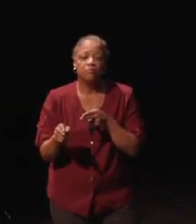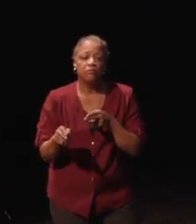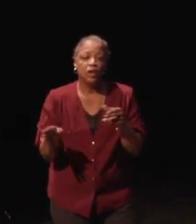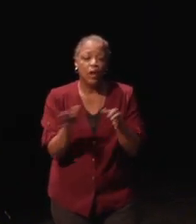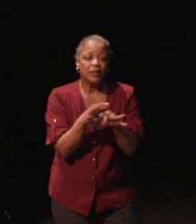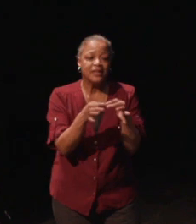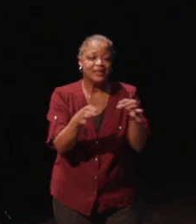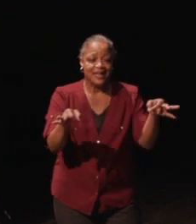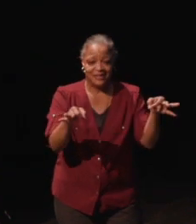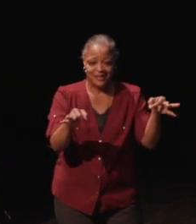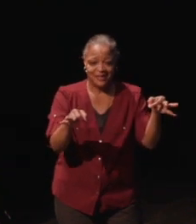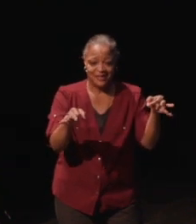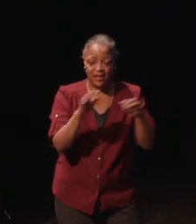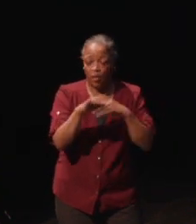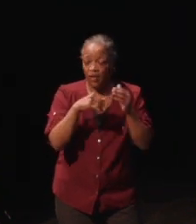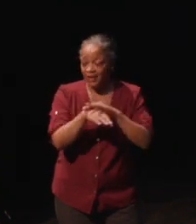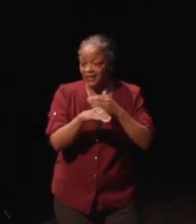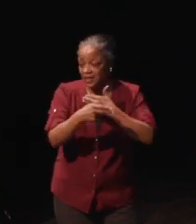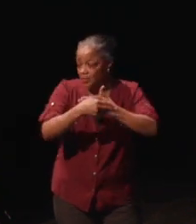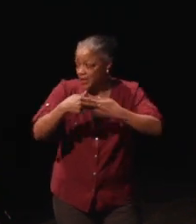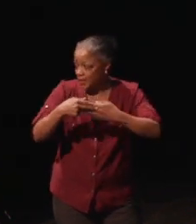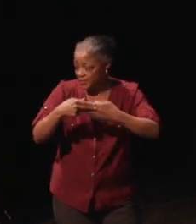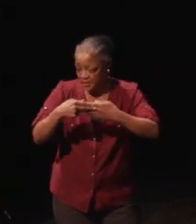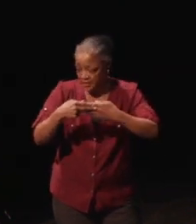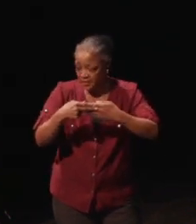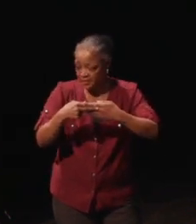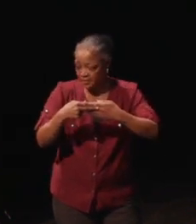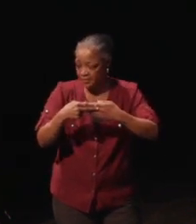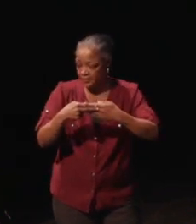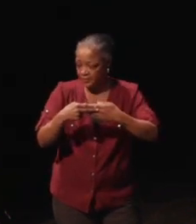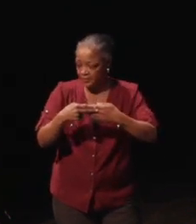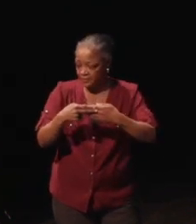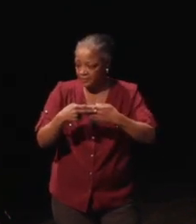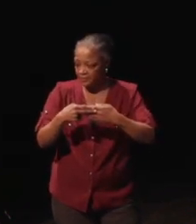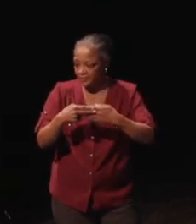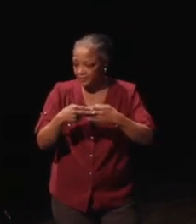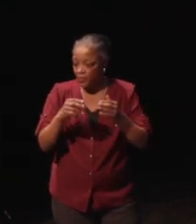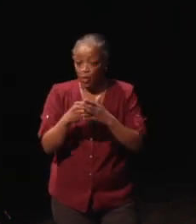all of my accessibility labels, I wrote, you currently have or your player